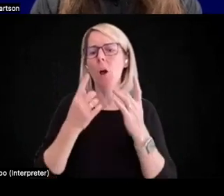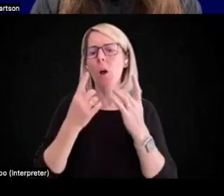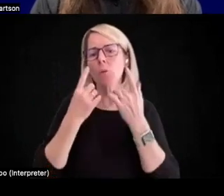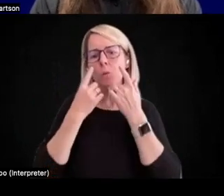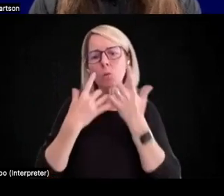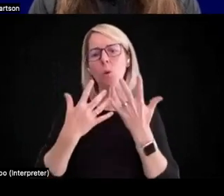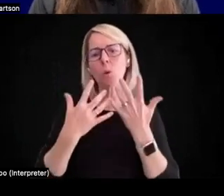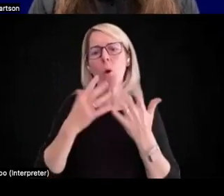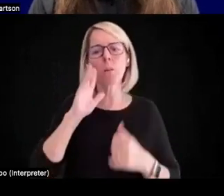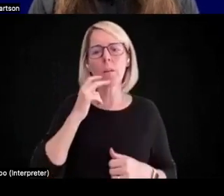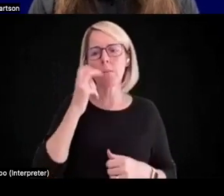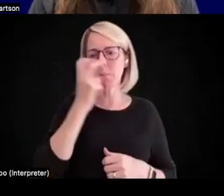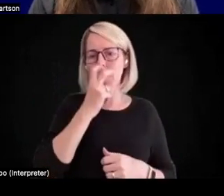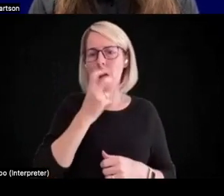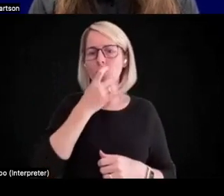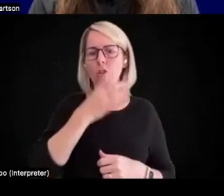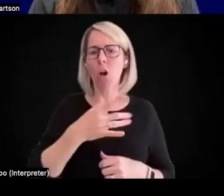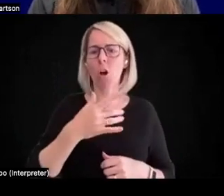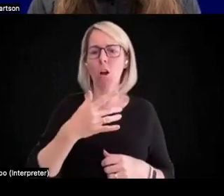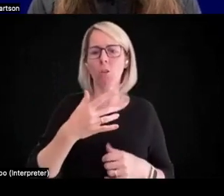especially a congenitally deafblind child?".